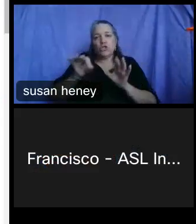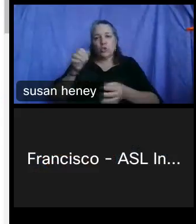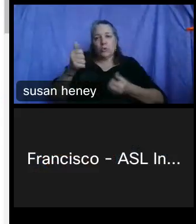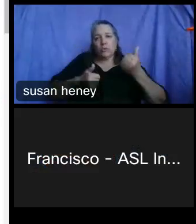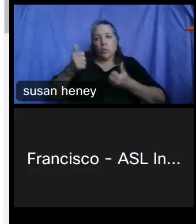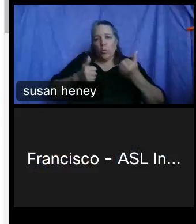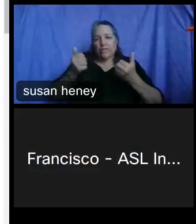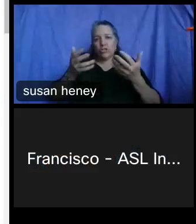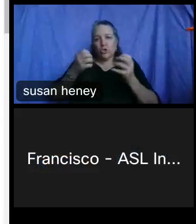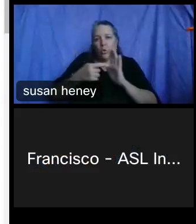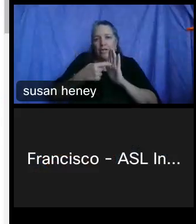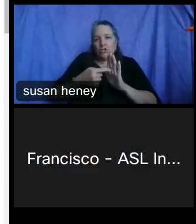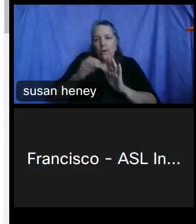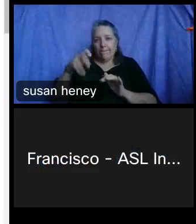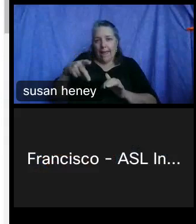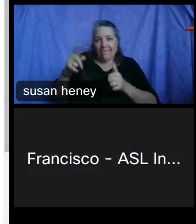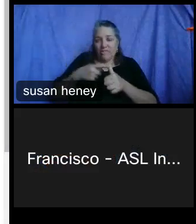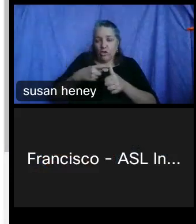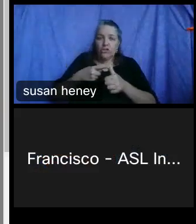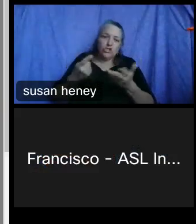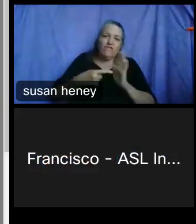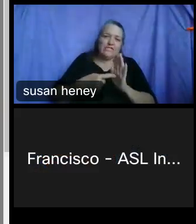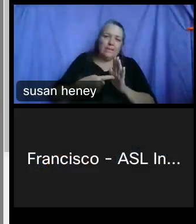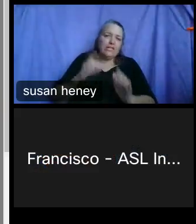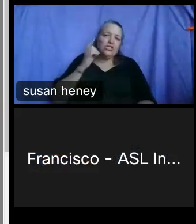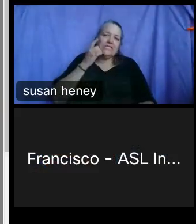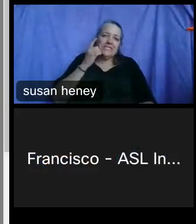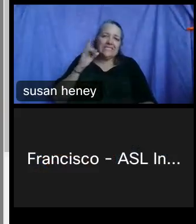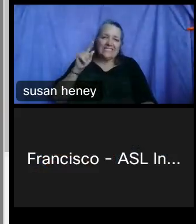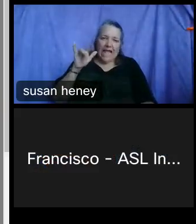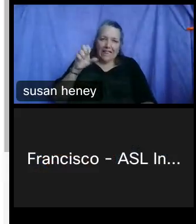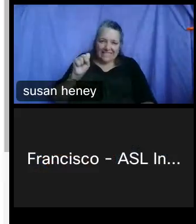map first. So let's look at Dallas city as an example. The screen will refresh,